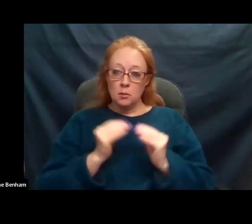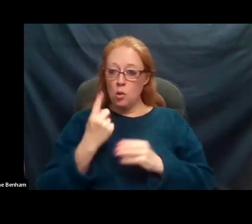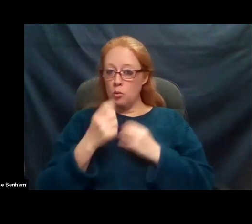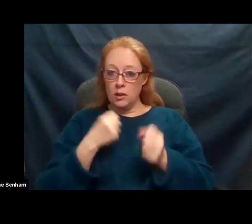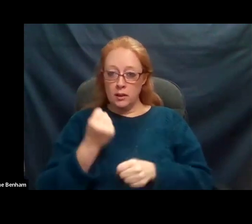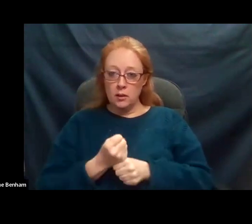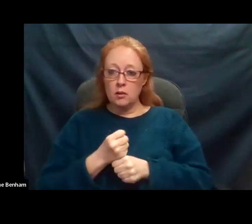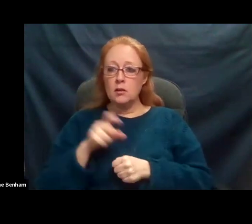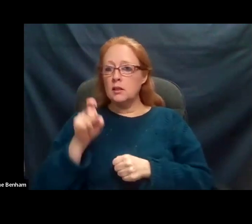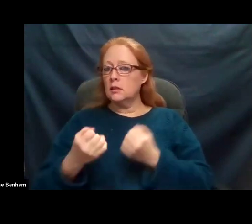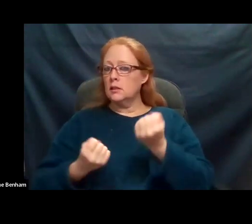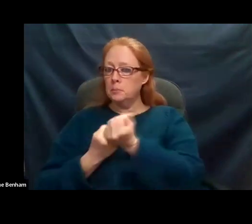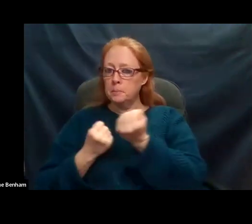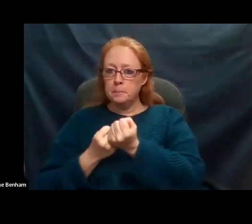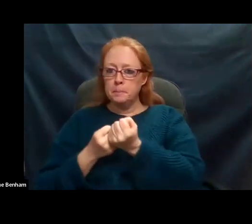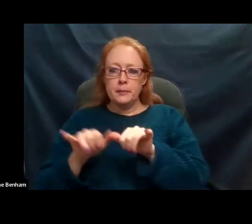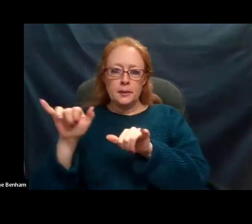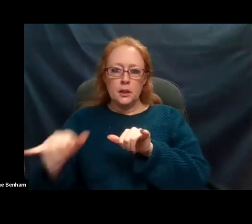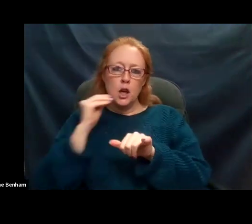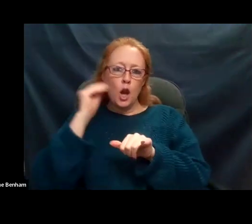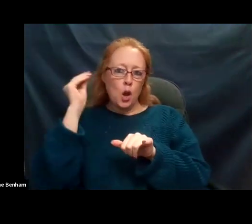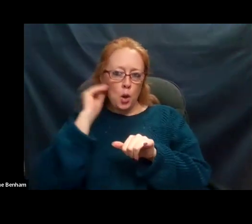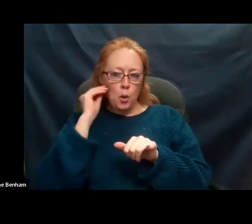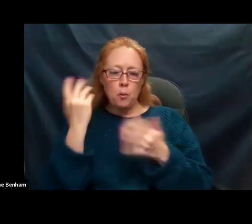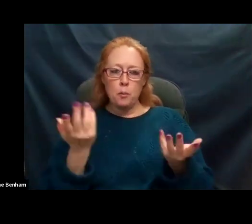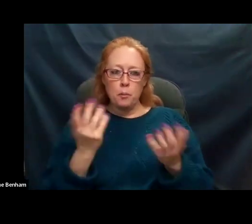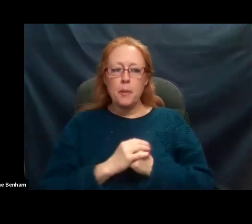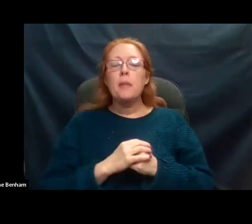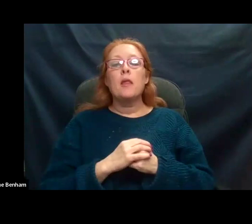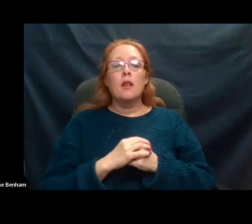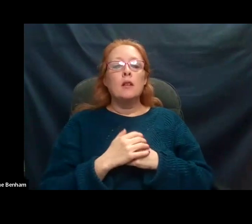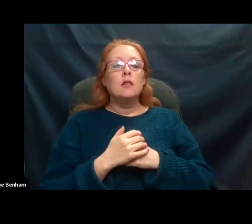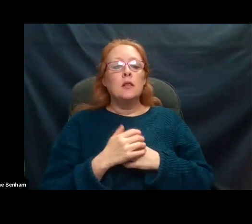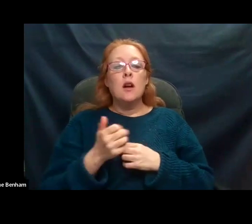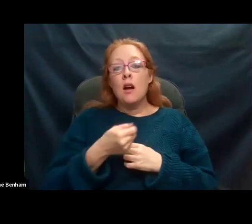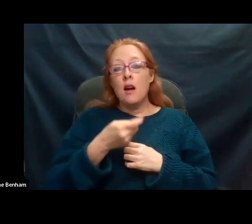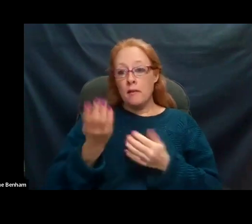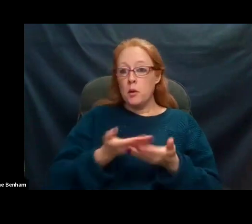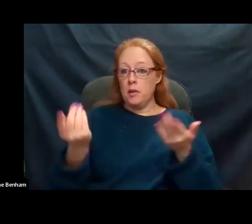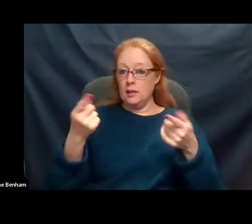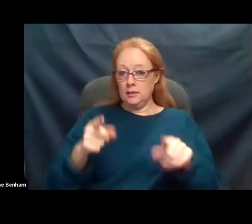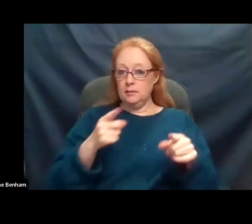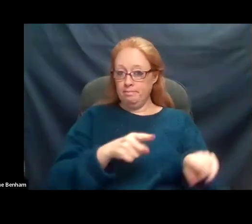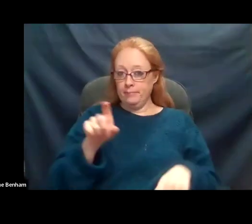I have several on PD waiting list that have been on list for over a year. They just need some supports to stay in their home.